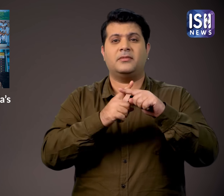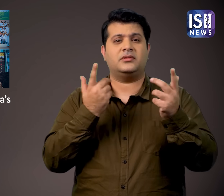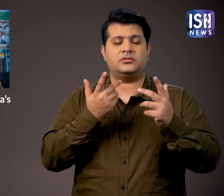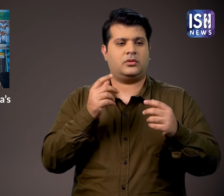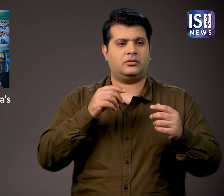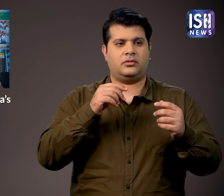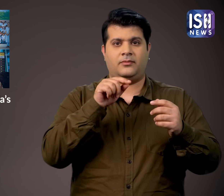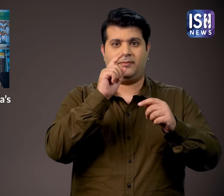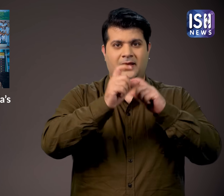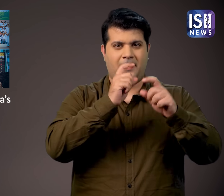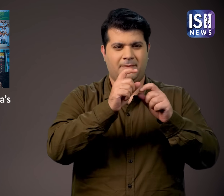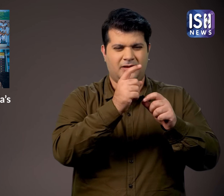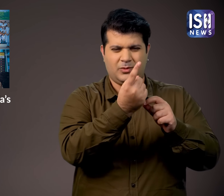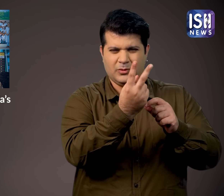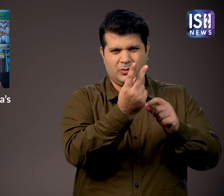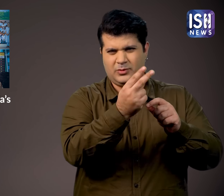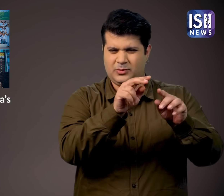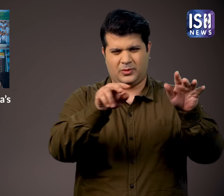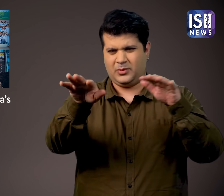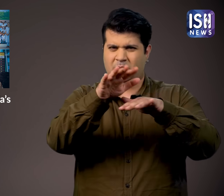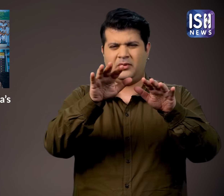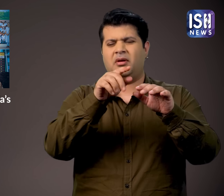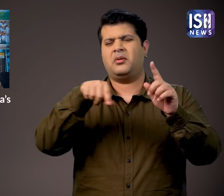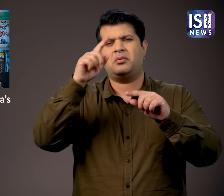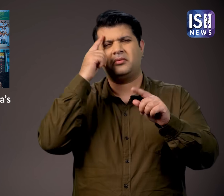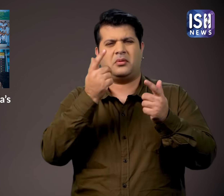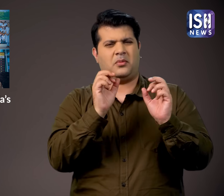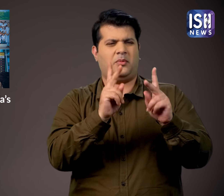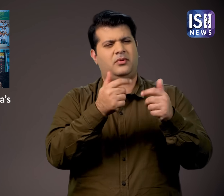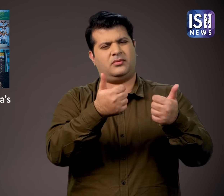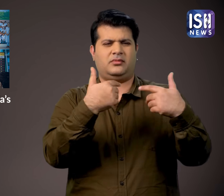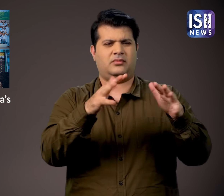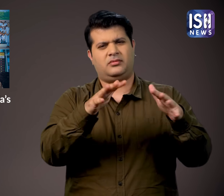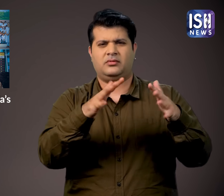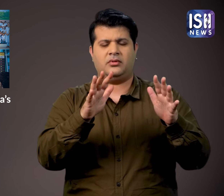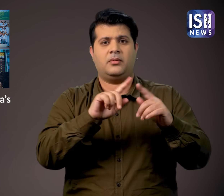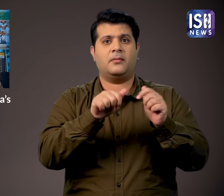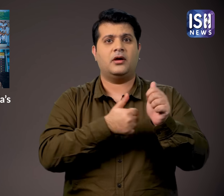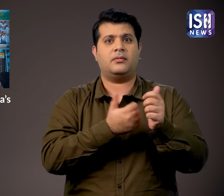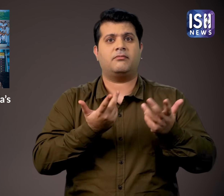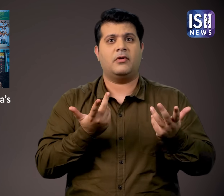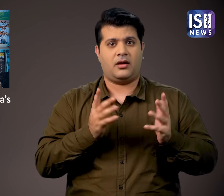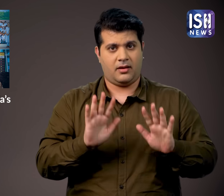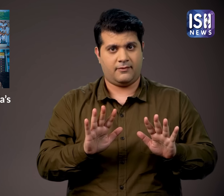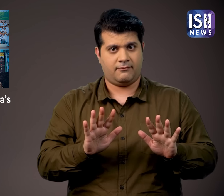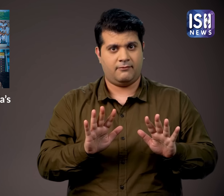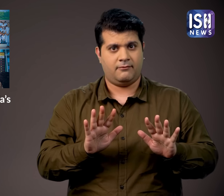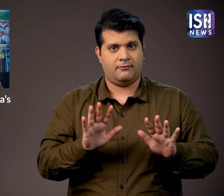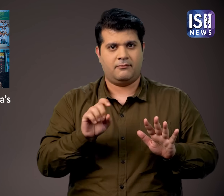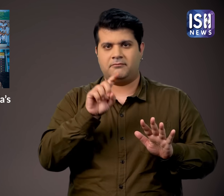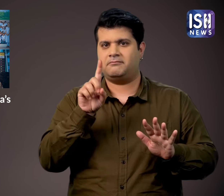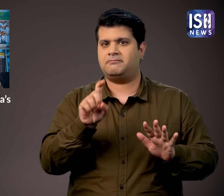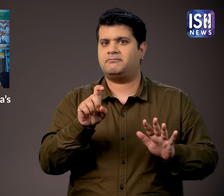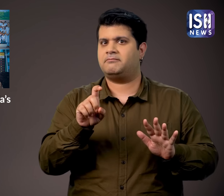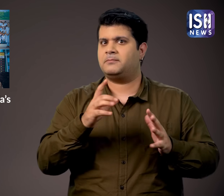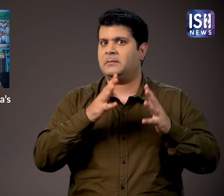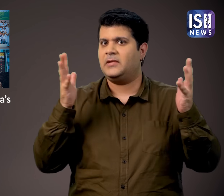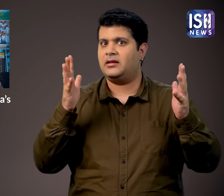If we rely on only one or two companies, what backup do we have if they fail? That’s the big question.